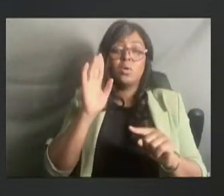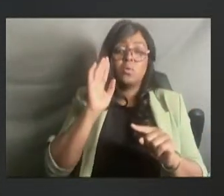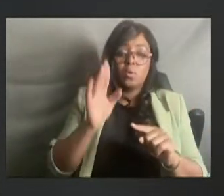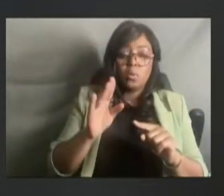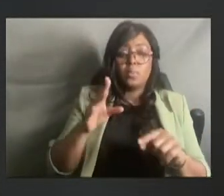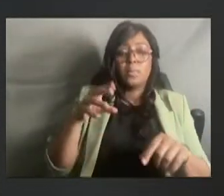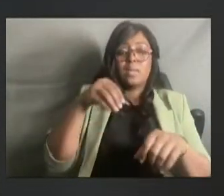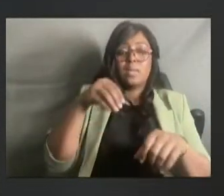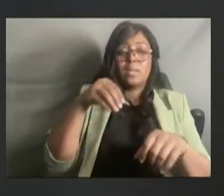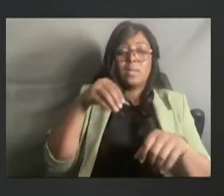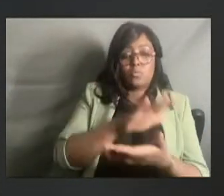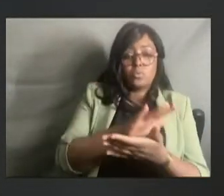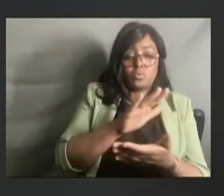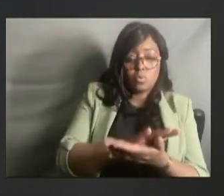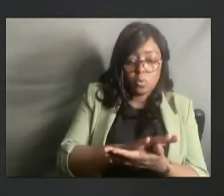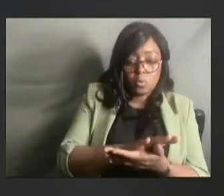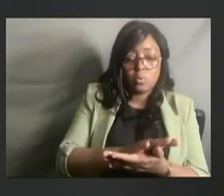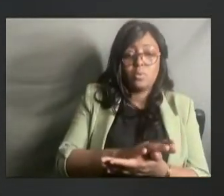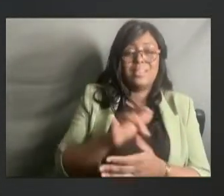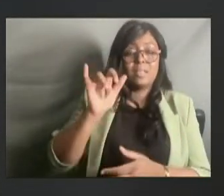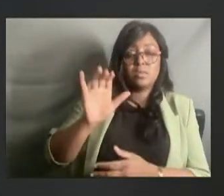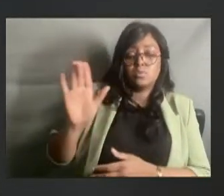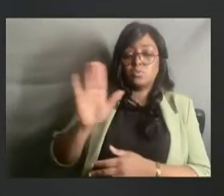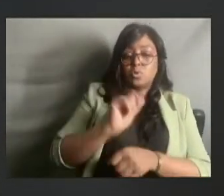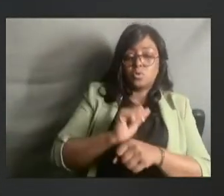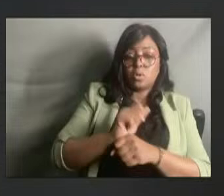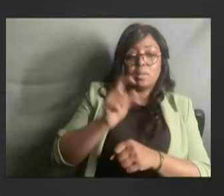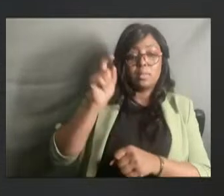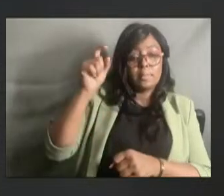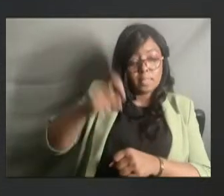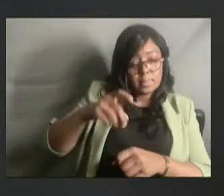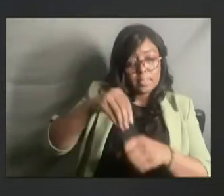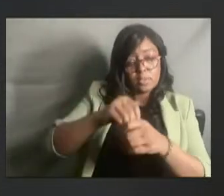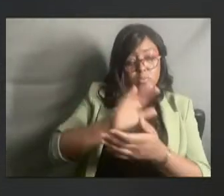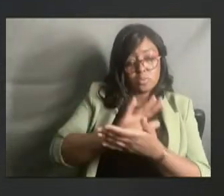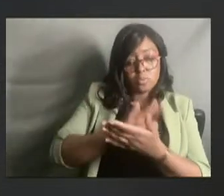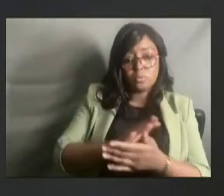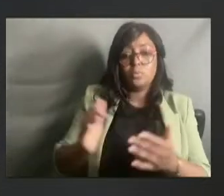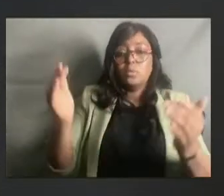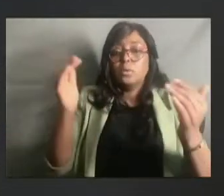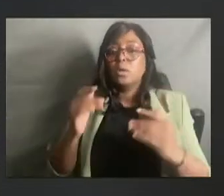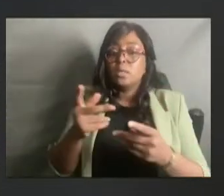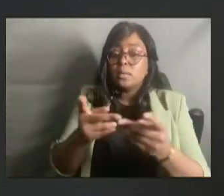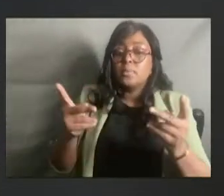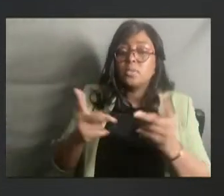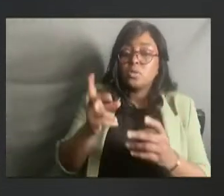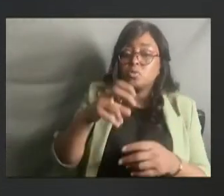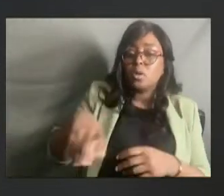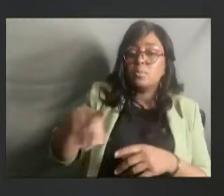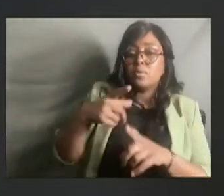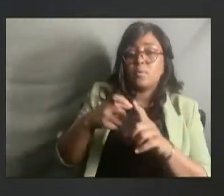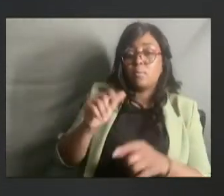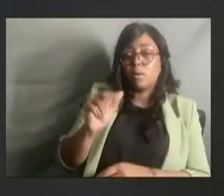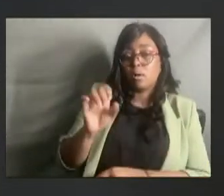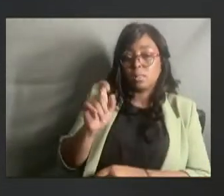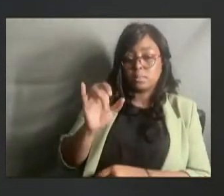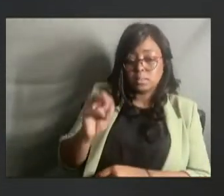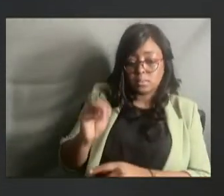facing. That is their job. They need to be in the schools. The